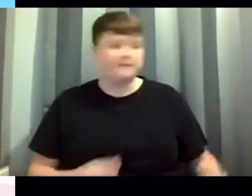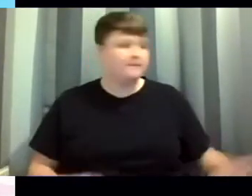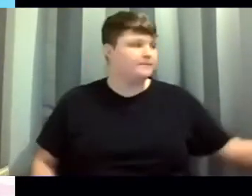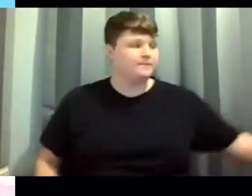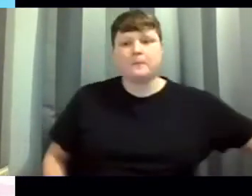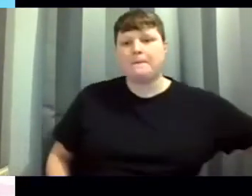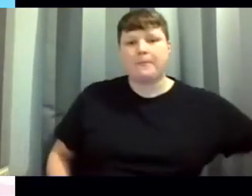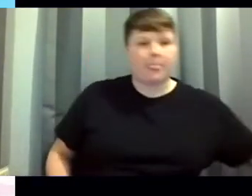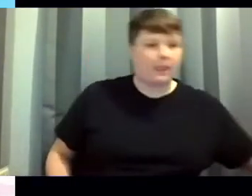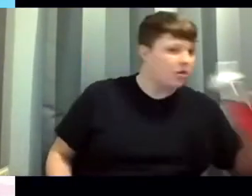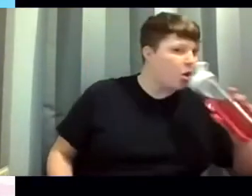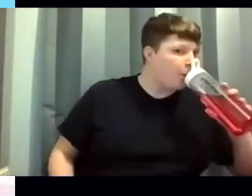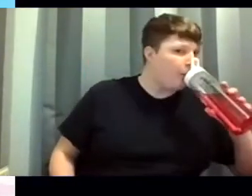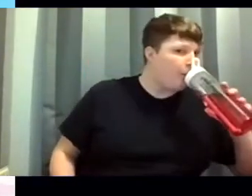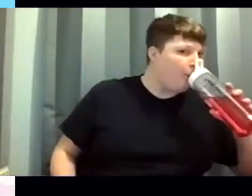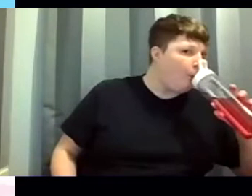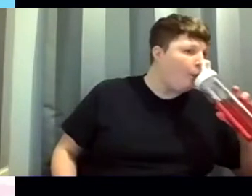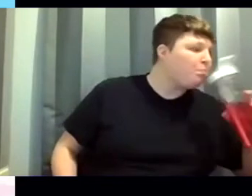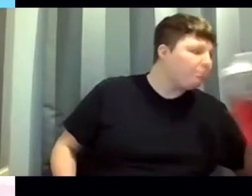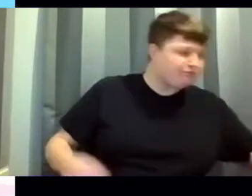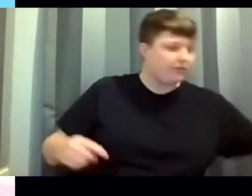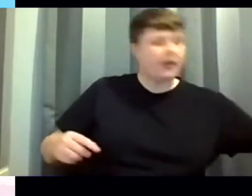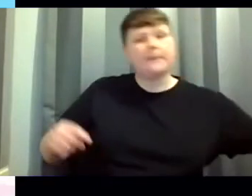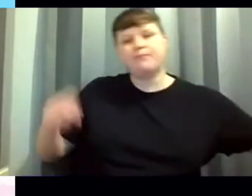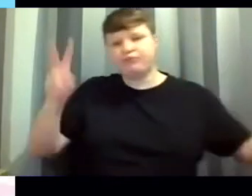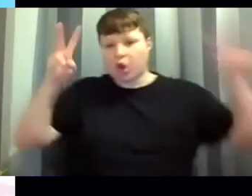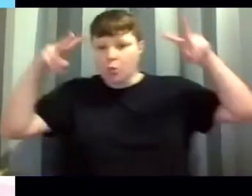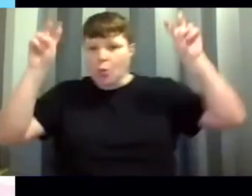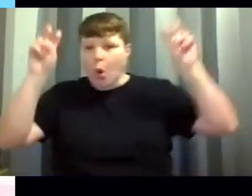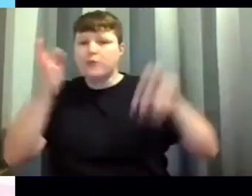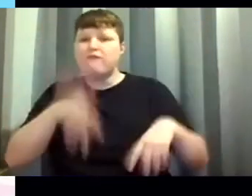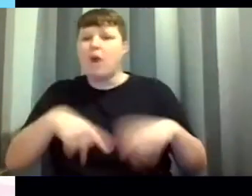quote from Twitter: "I'm not transitioning to become someone else; my transition is letting the world